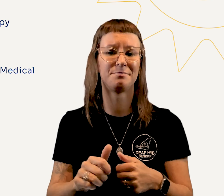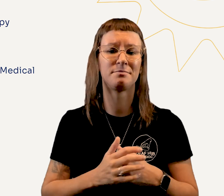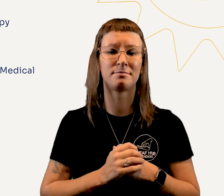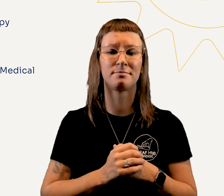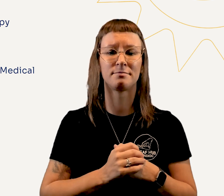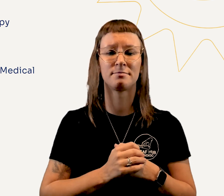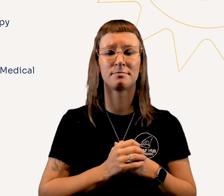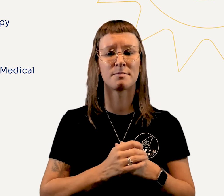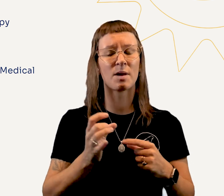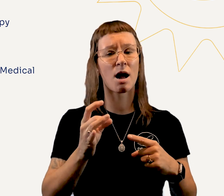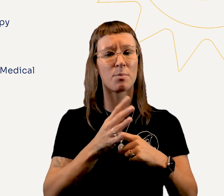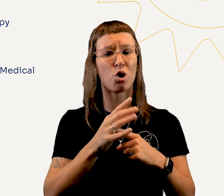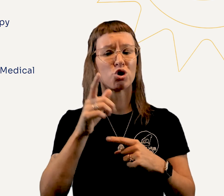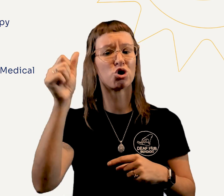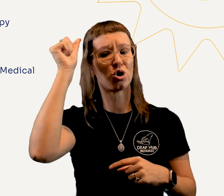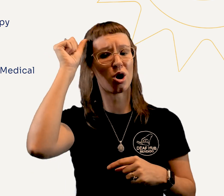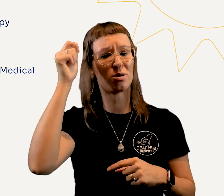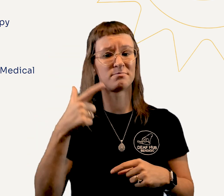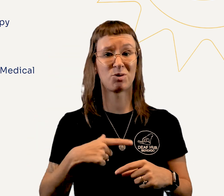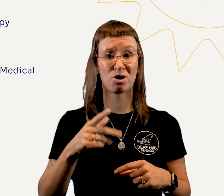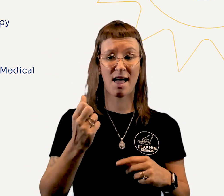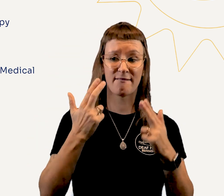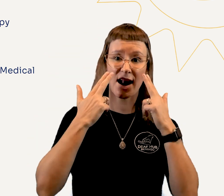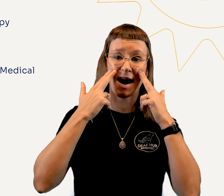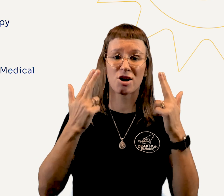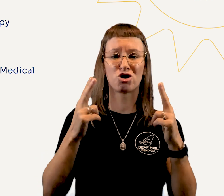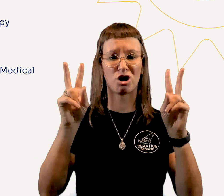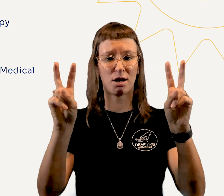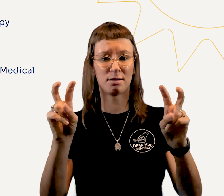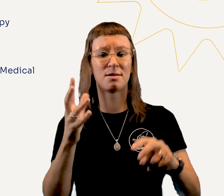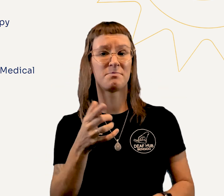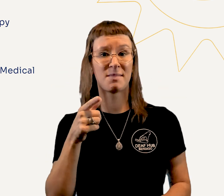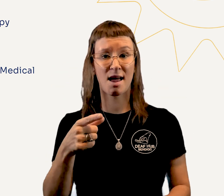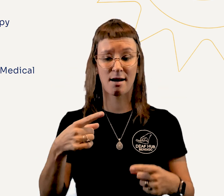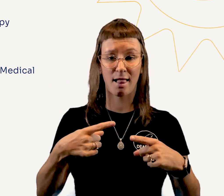history. There are many different therapies available, one may suit better than another.